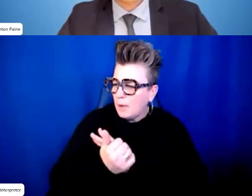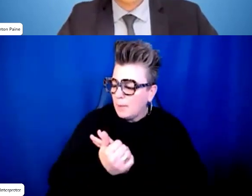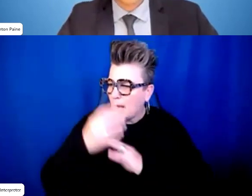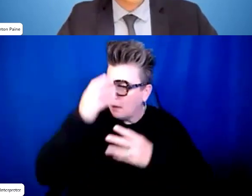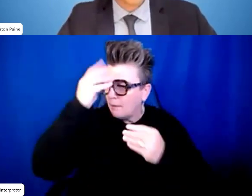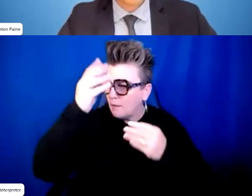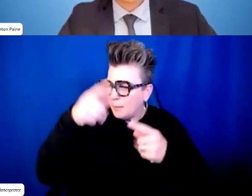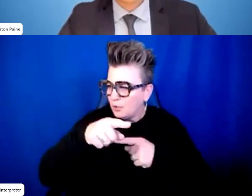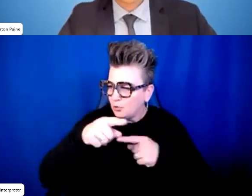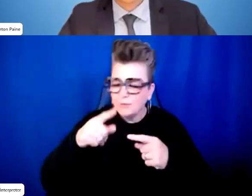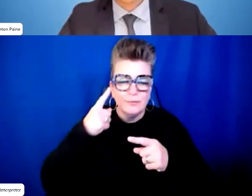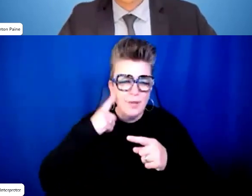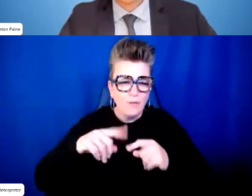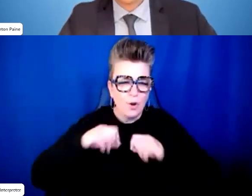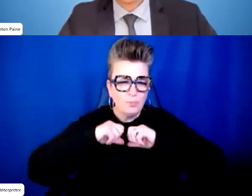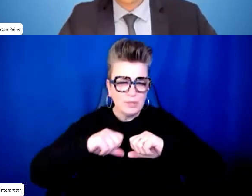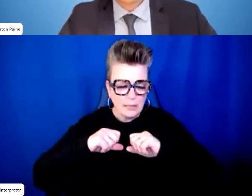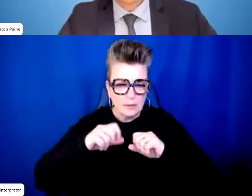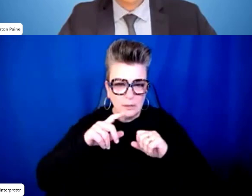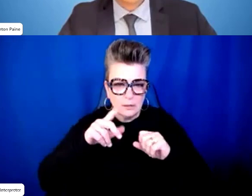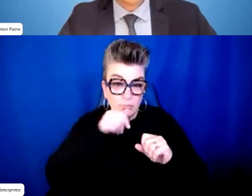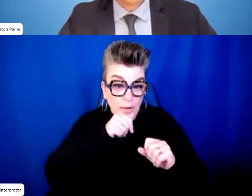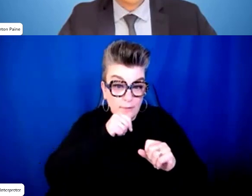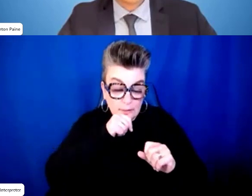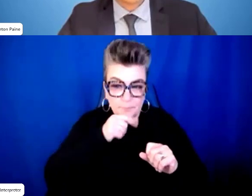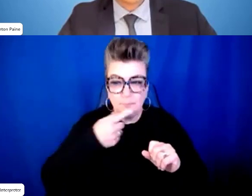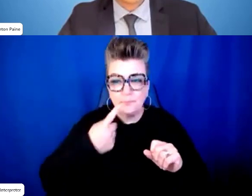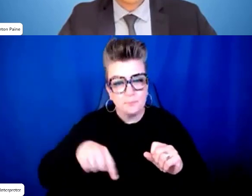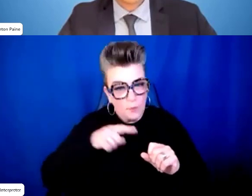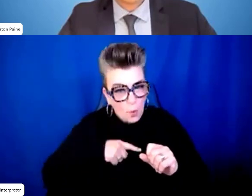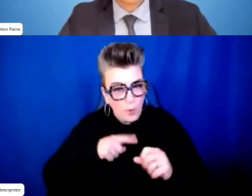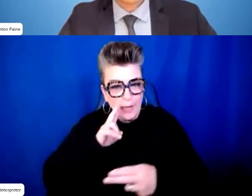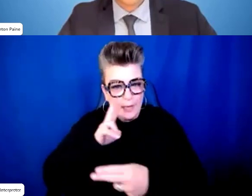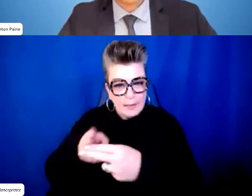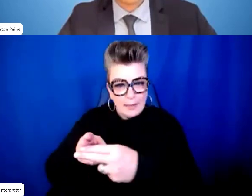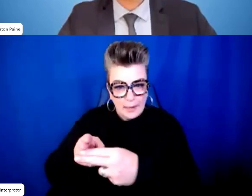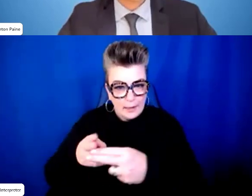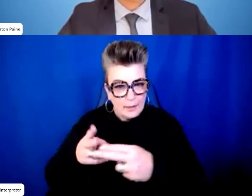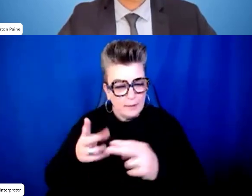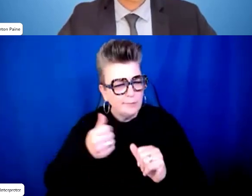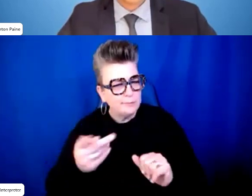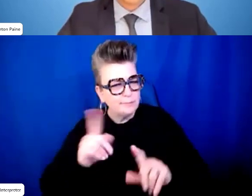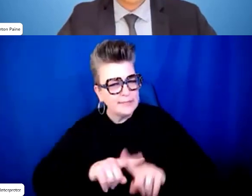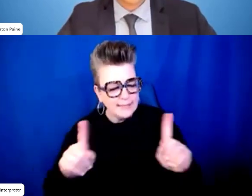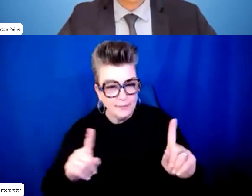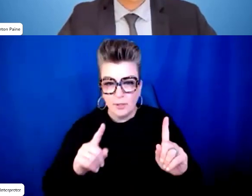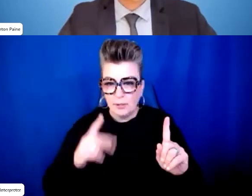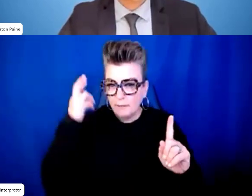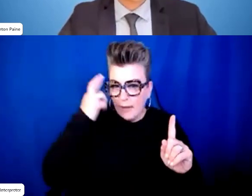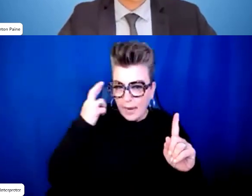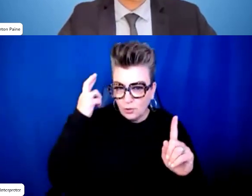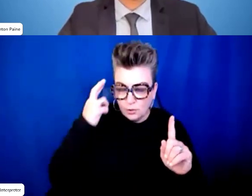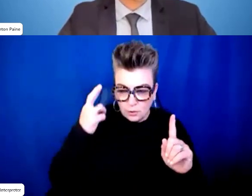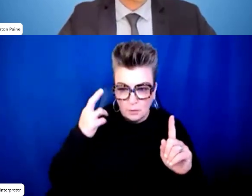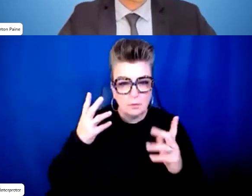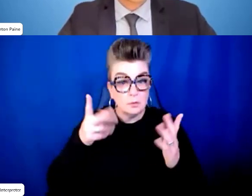you know, for protecting privacy, we actually indicated a couple of different factors that researchers and institutions